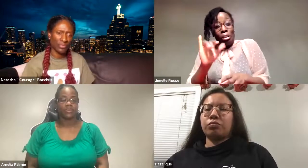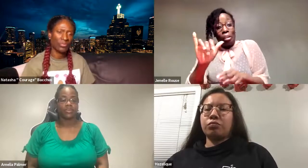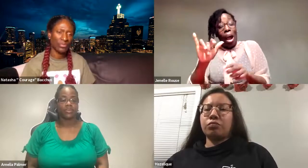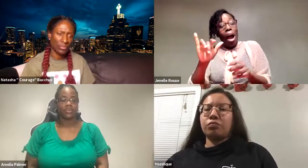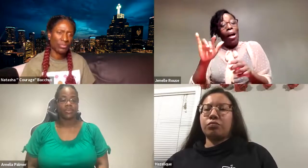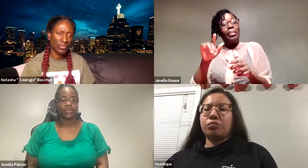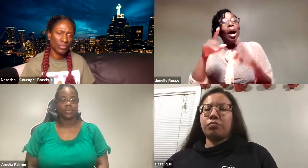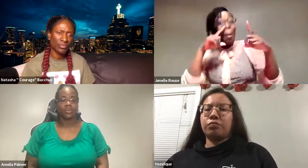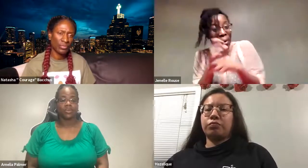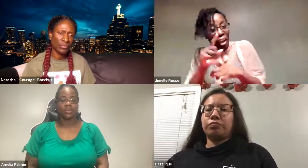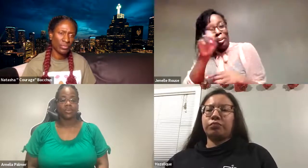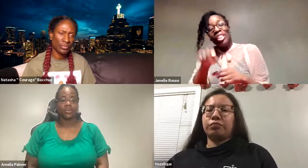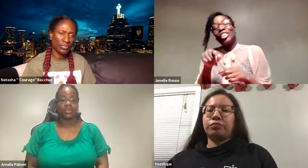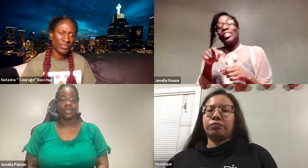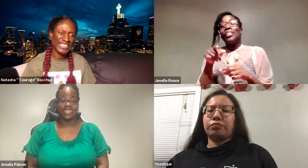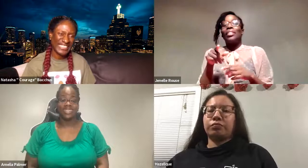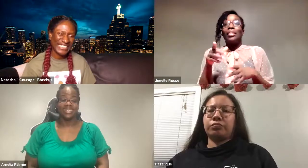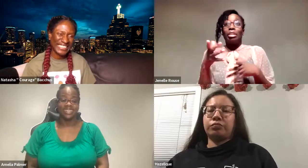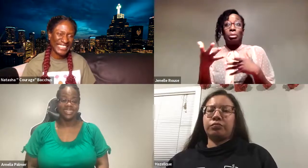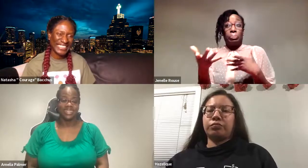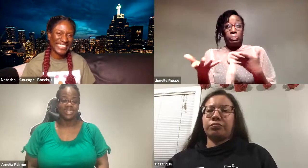so to answer that question, i mean it's a complicated question...